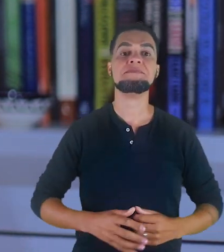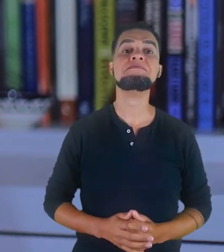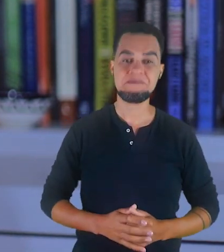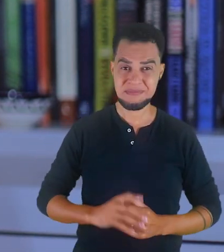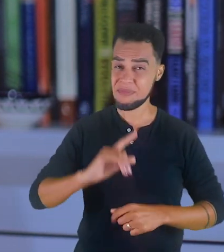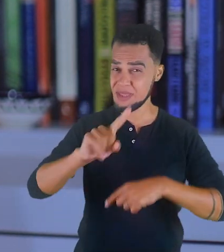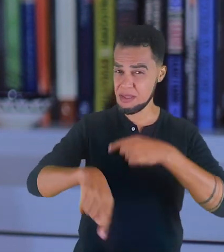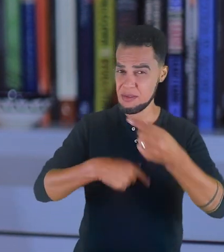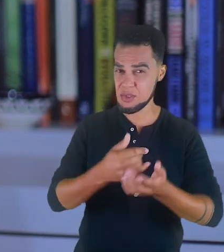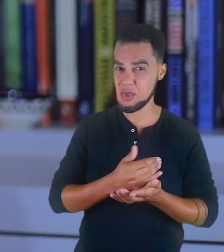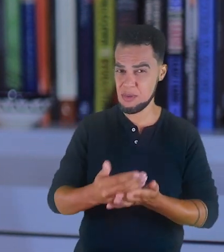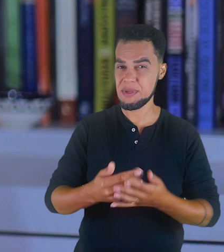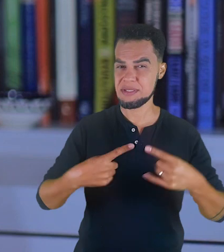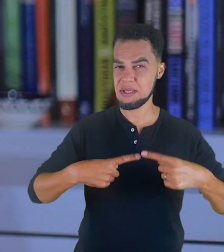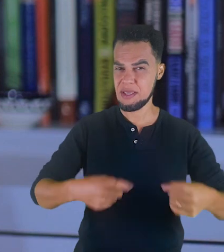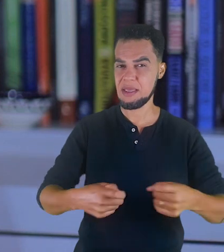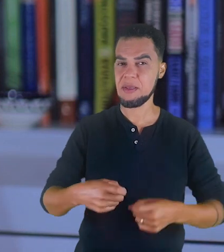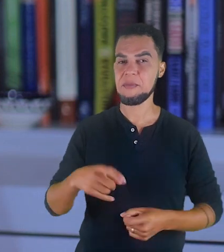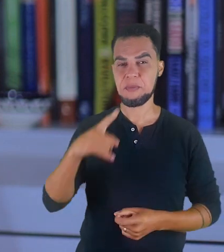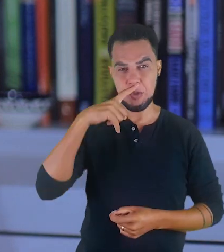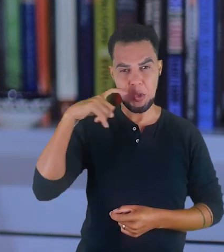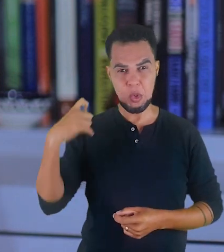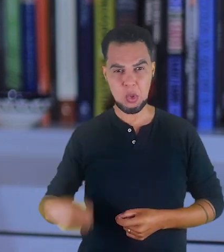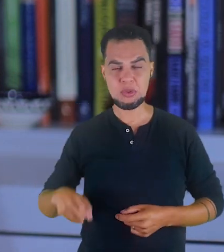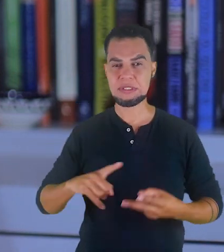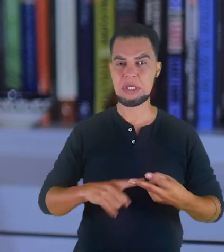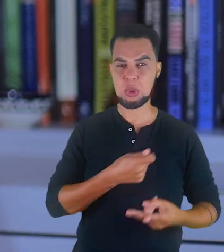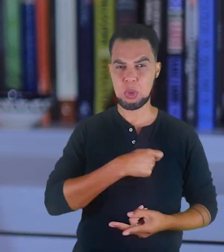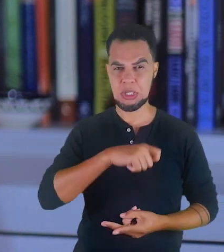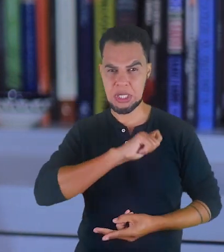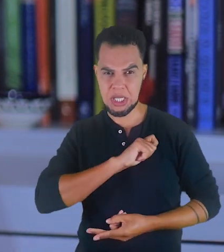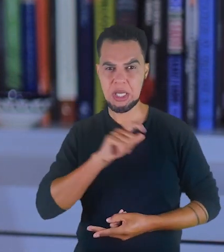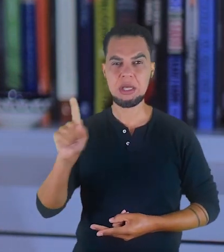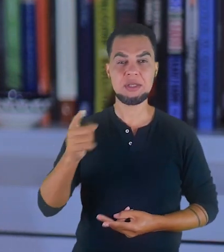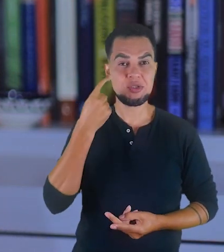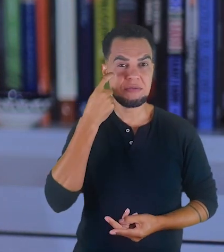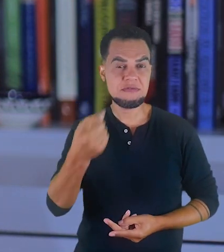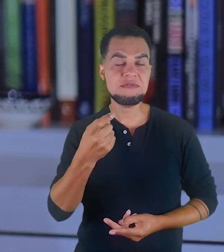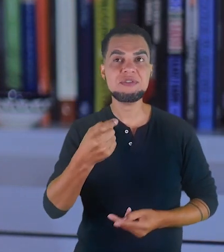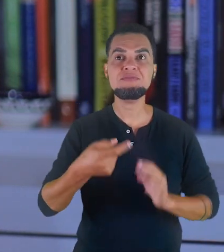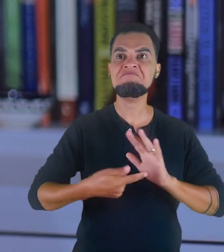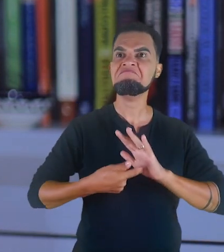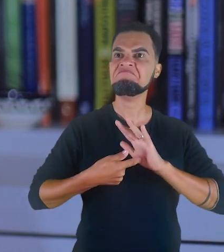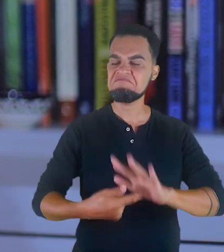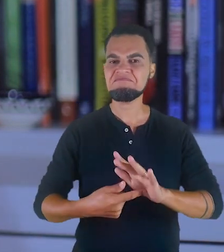After the start of the war between Russia and Ukraine, we noticed that this became even more evident,